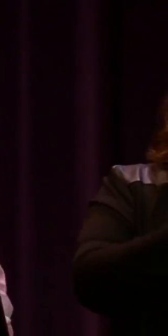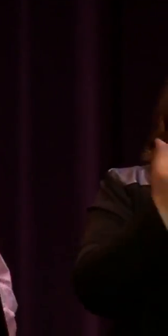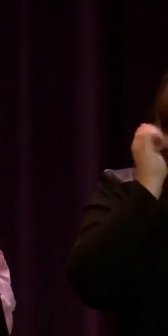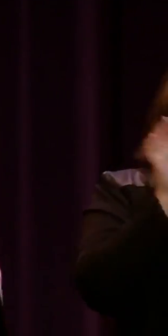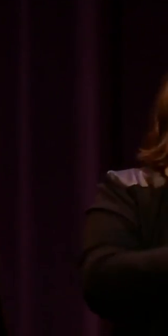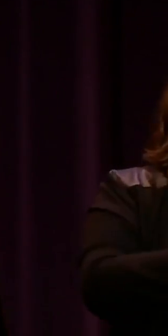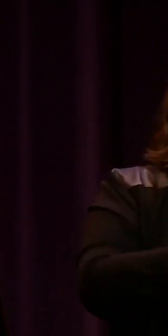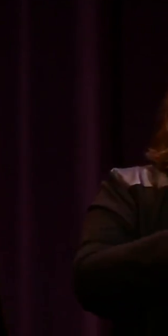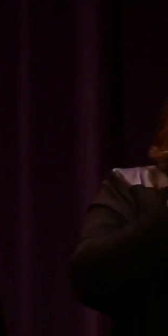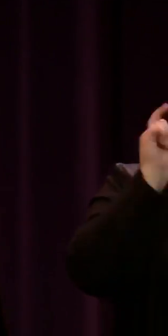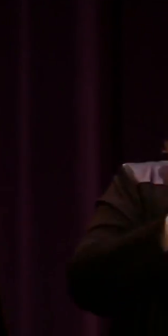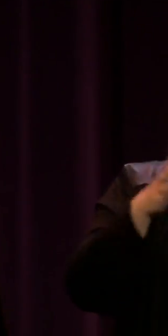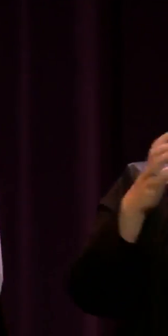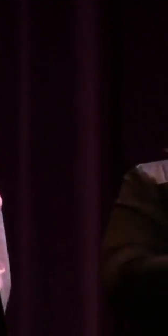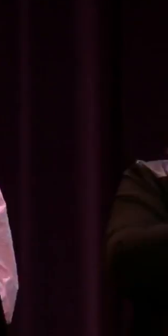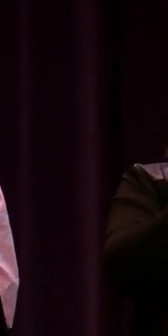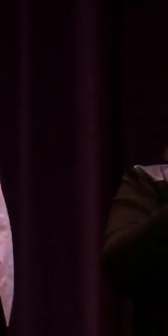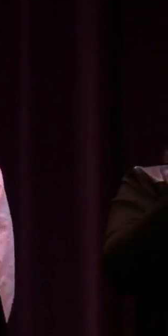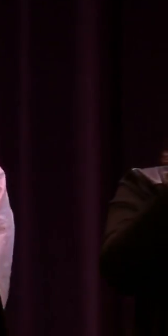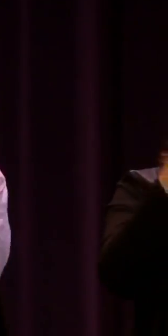ELECTION YEAR. YOU'VE GOT TO DO IT IN 2017.